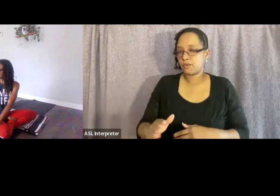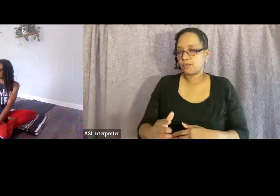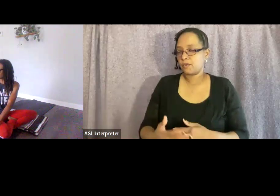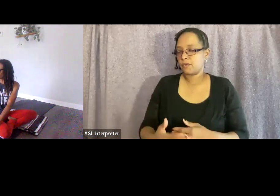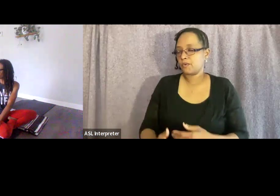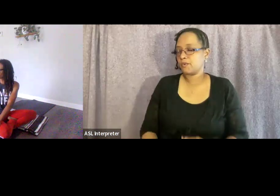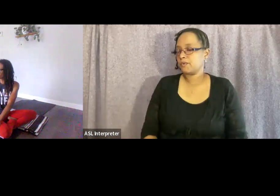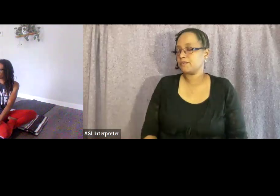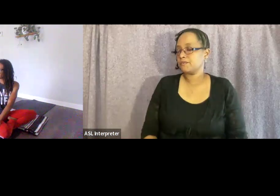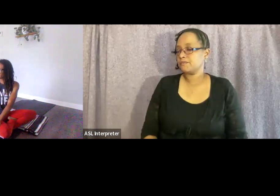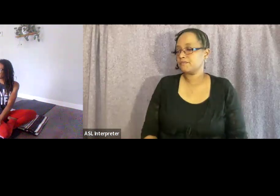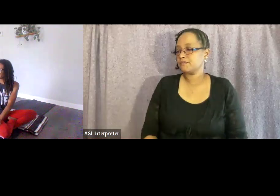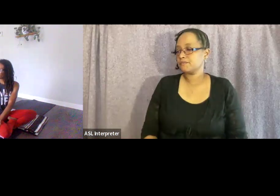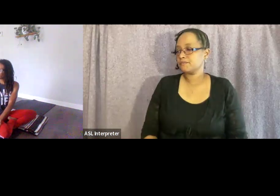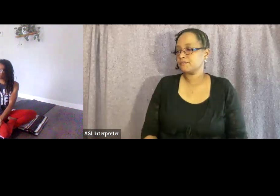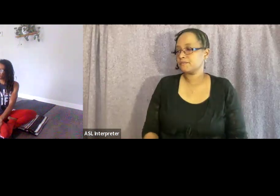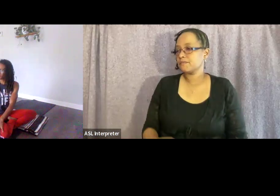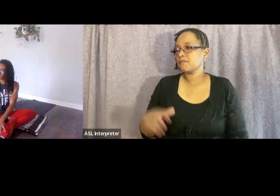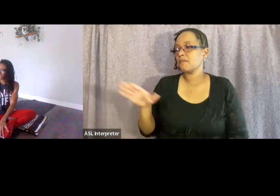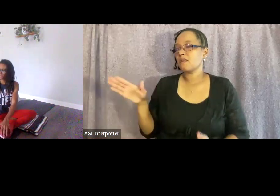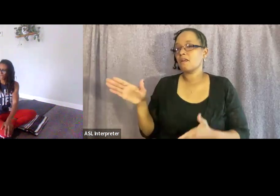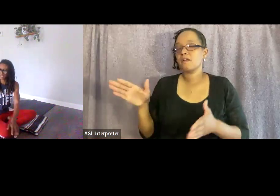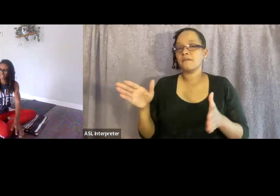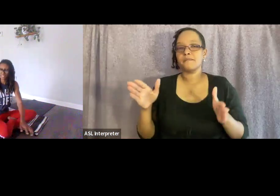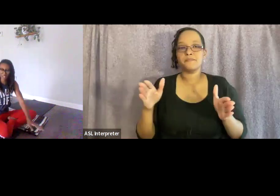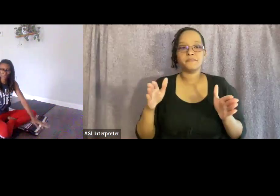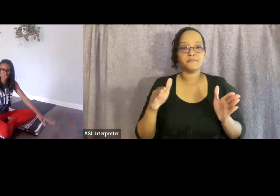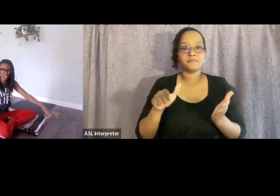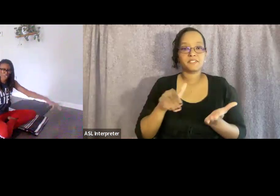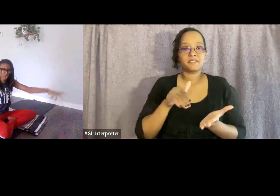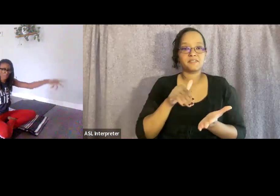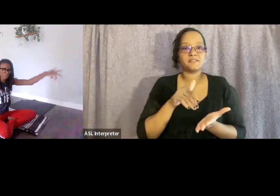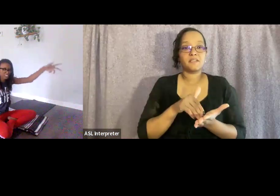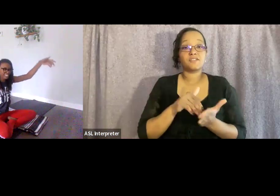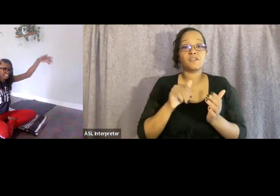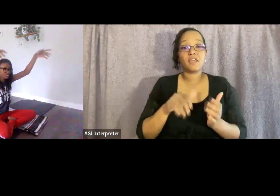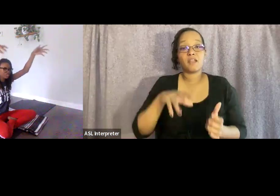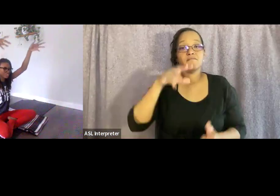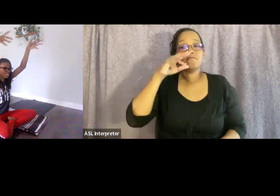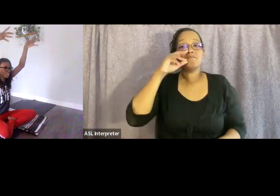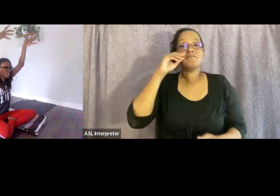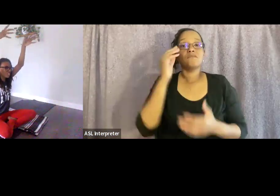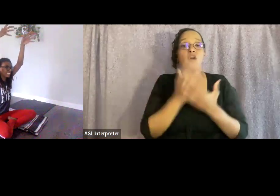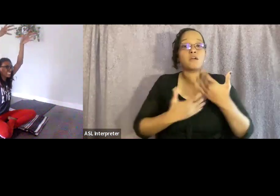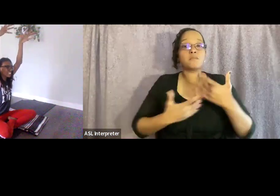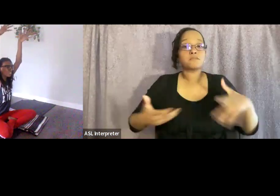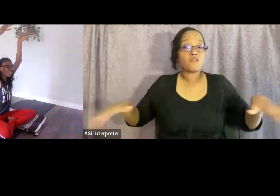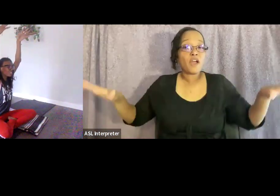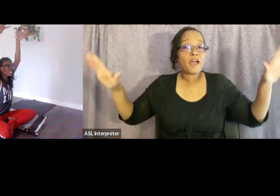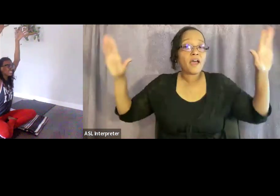And then inhale yourself back to center. This might look like reaching the arms overhead, or stretching the legs out long,